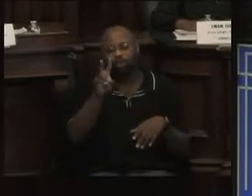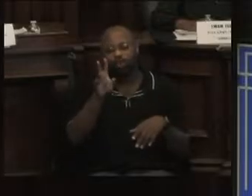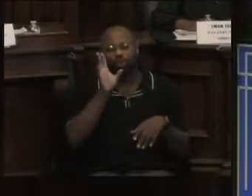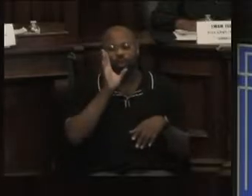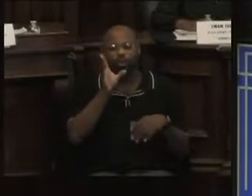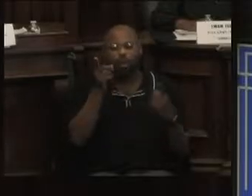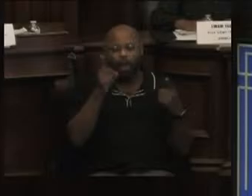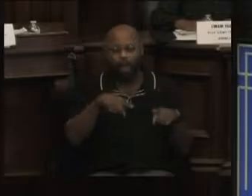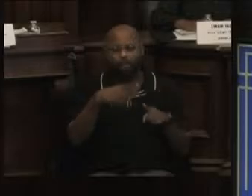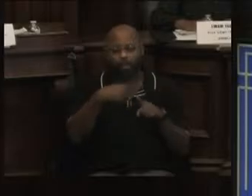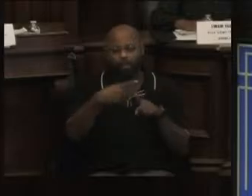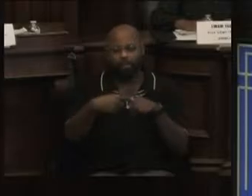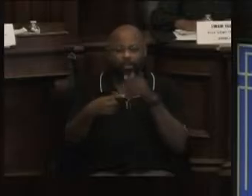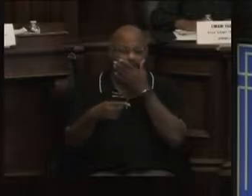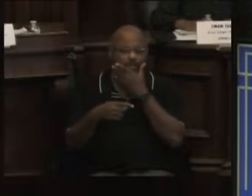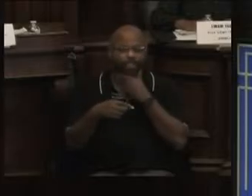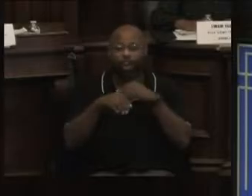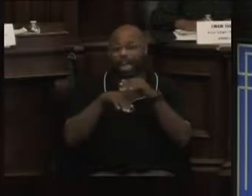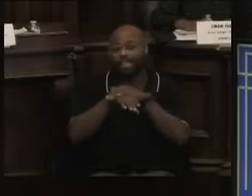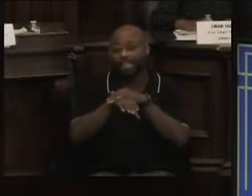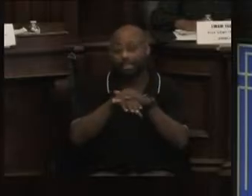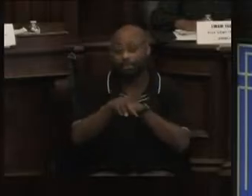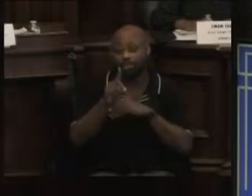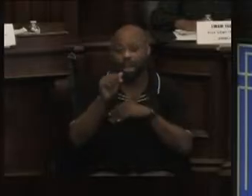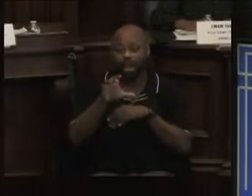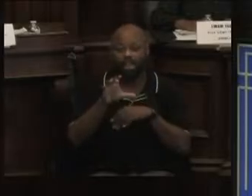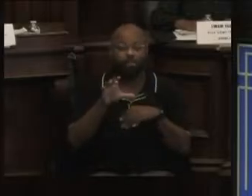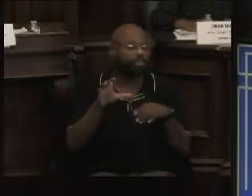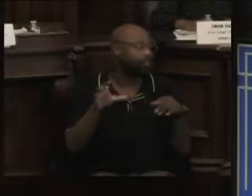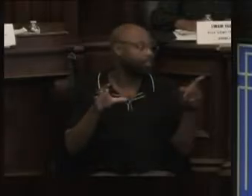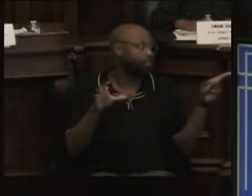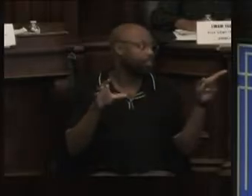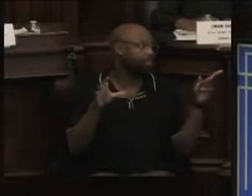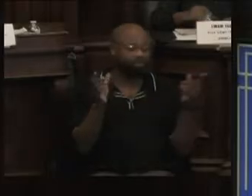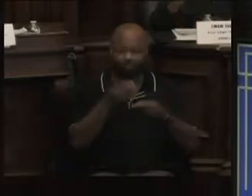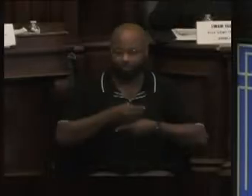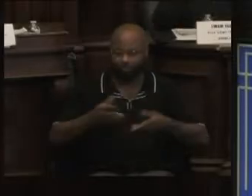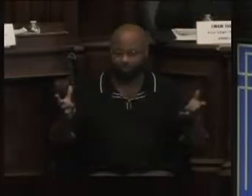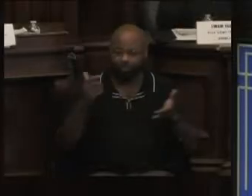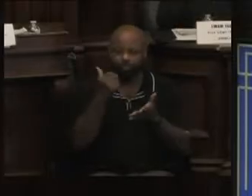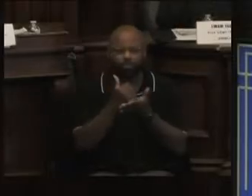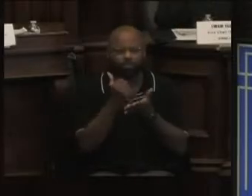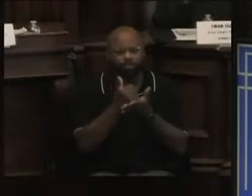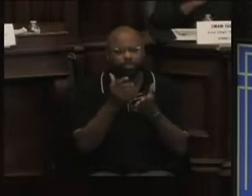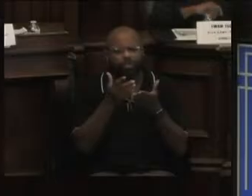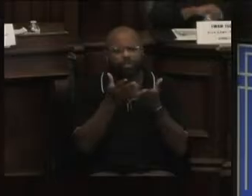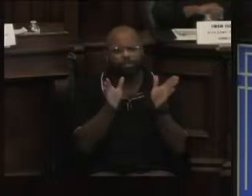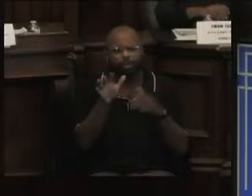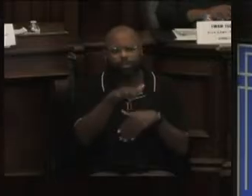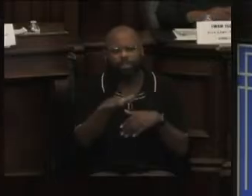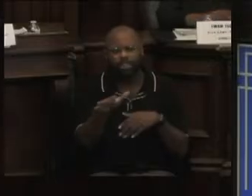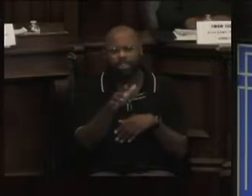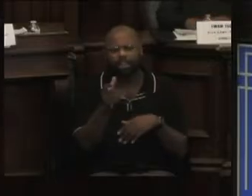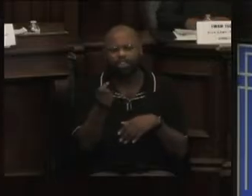These are 1 to 2 that we will do a month. These are